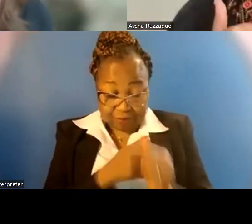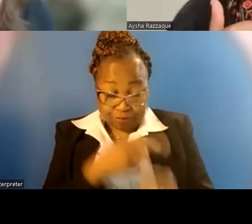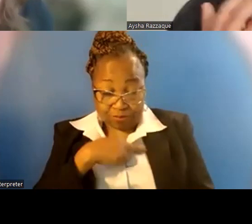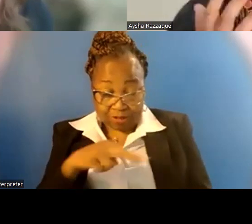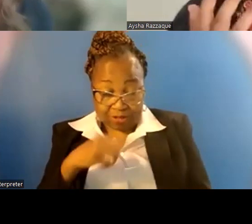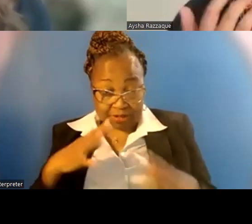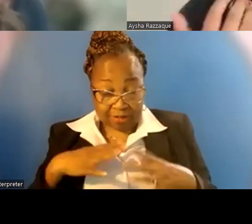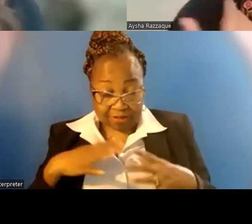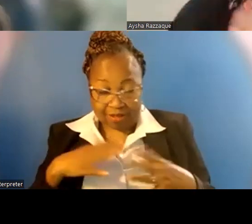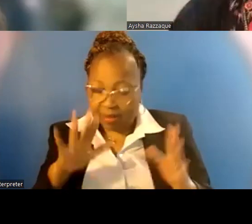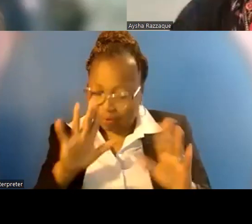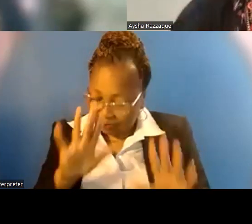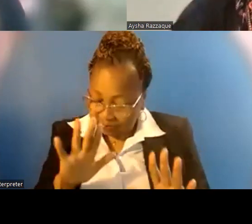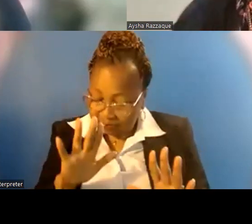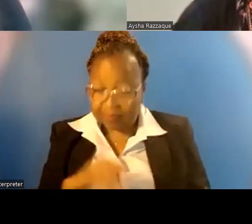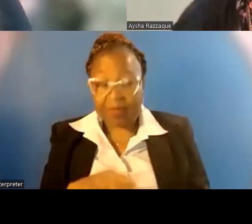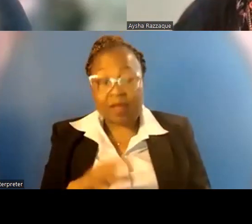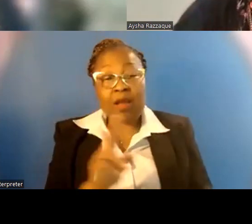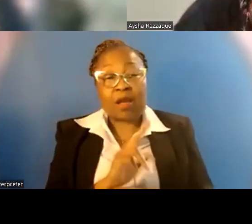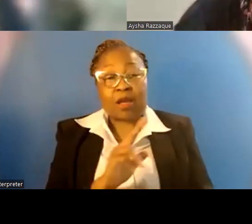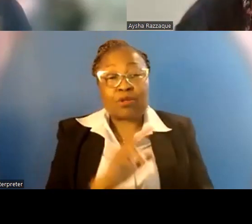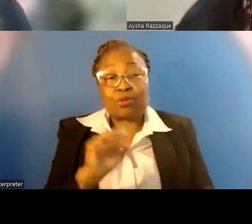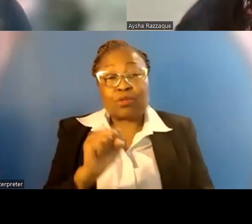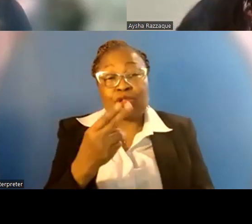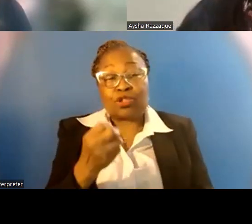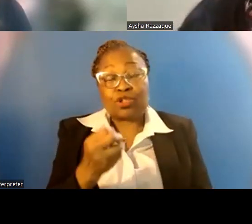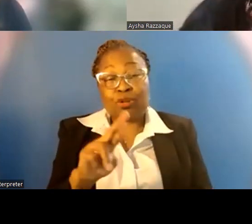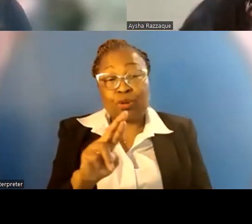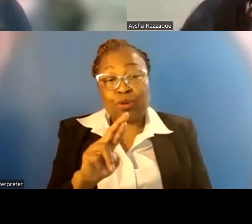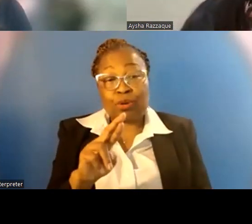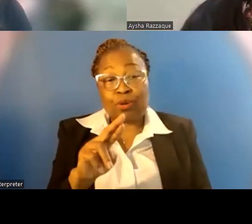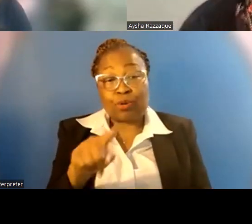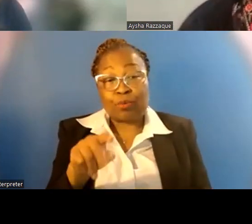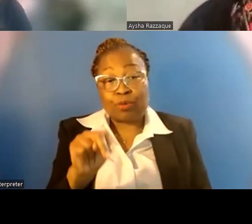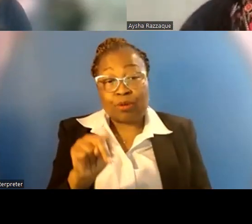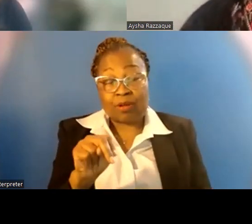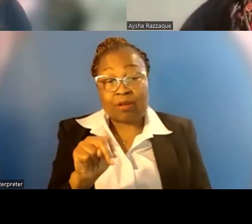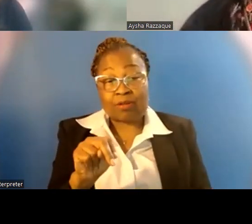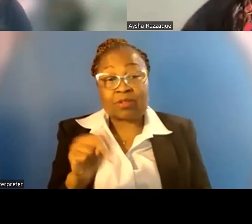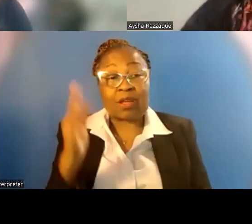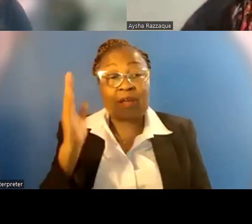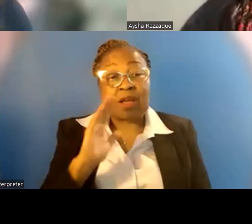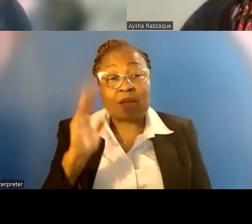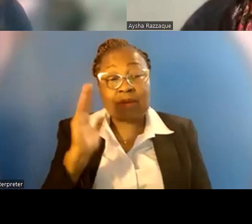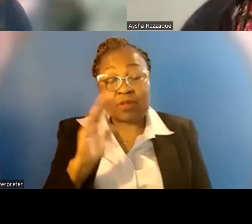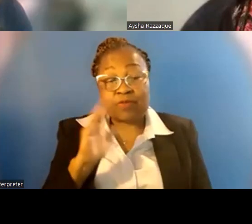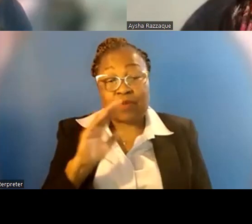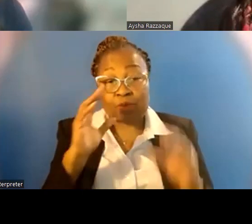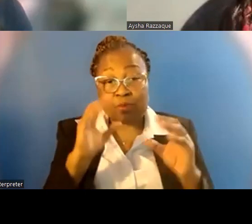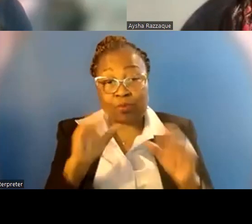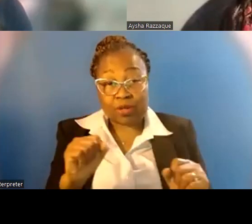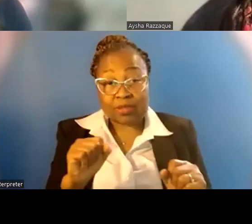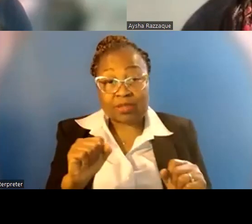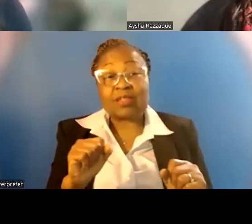I use she, her pronouns. I am the former president of the Disabled Student Cultural Center at the University of Minnesota